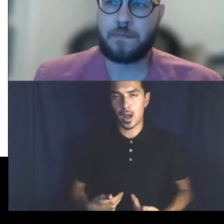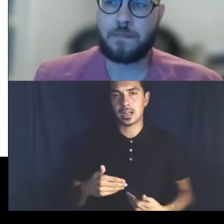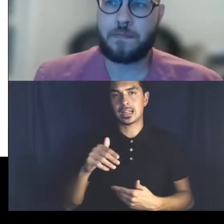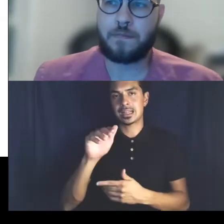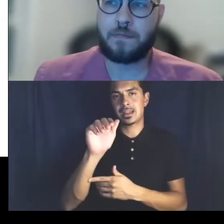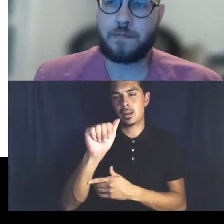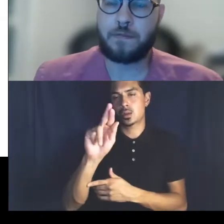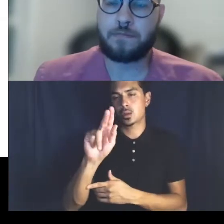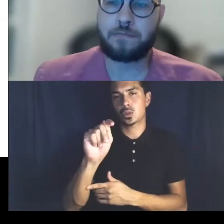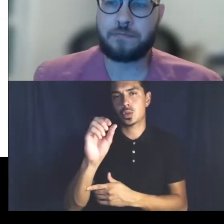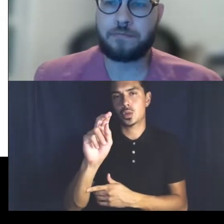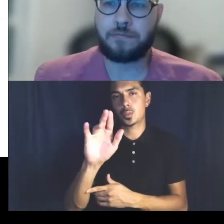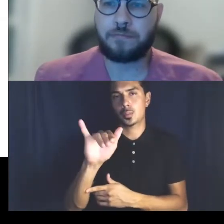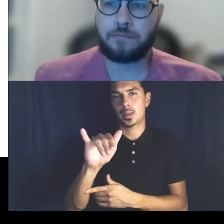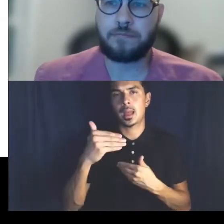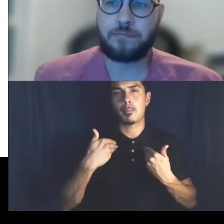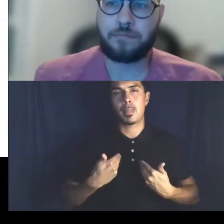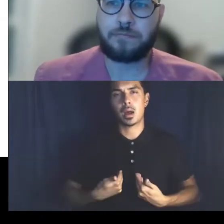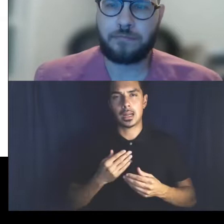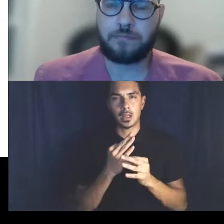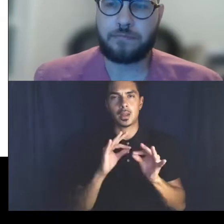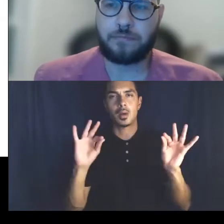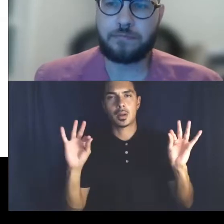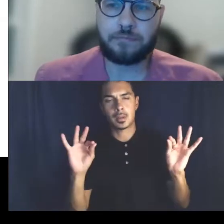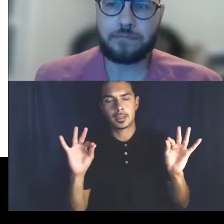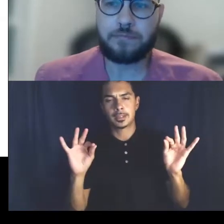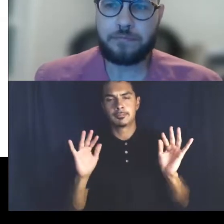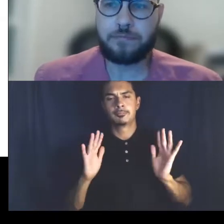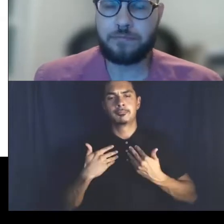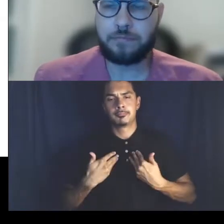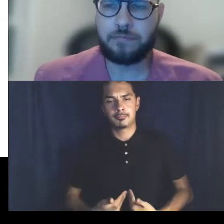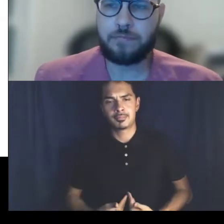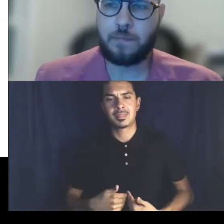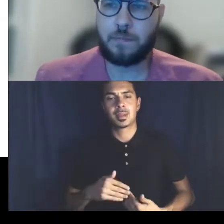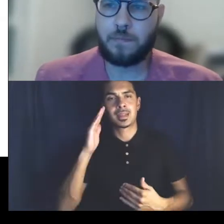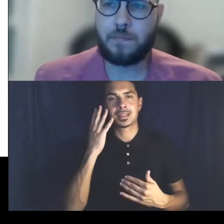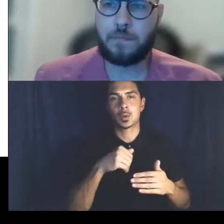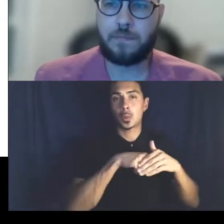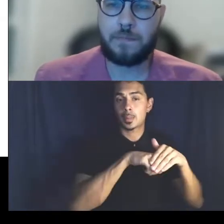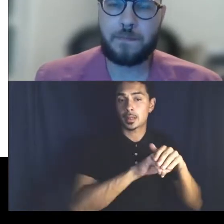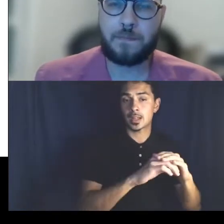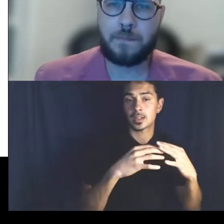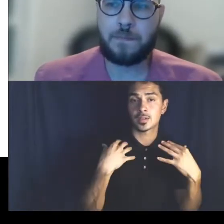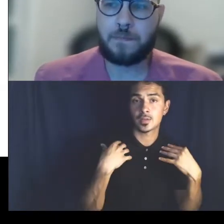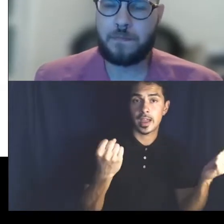and abortion care is so intertwined with trans healthcare, 'cause it's about bodily autonomy.